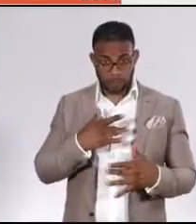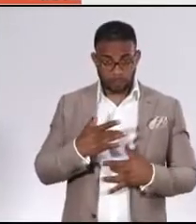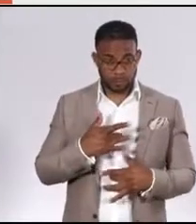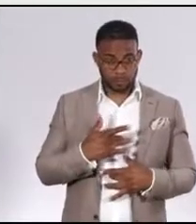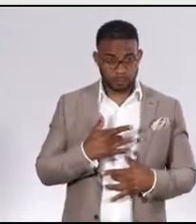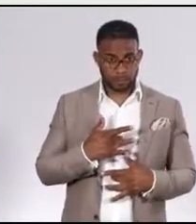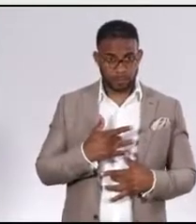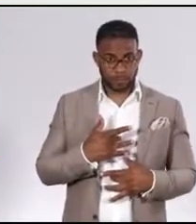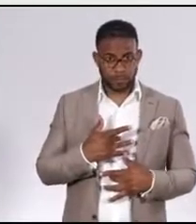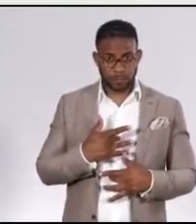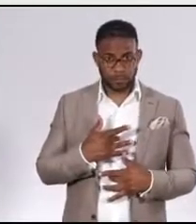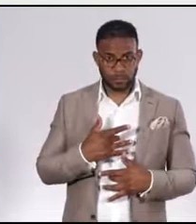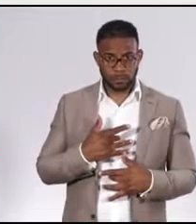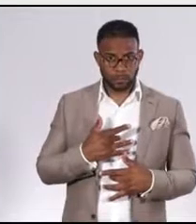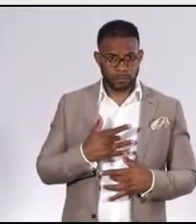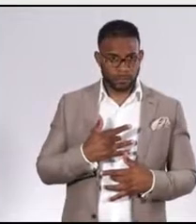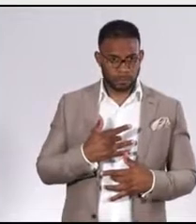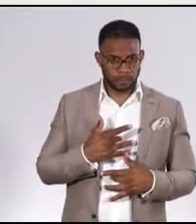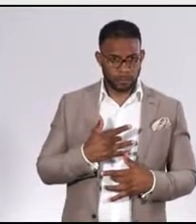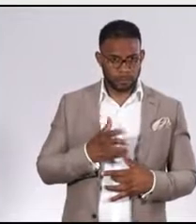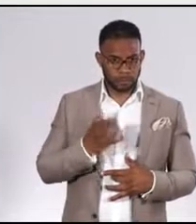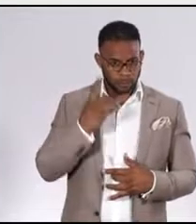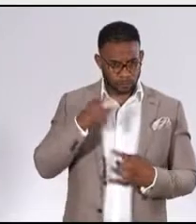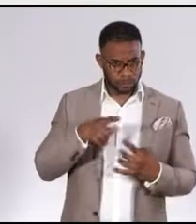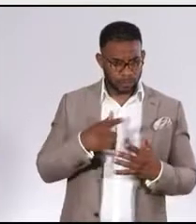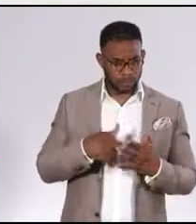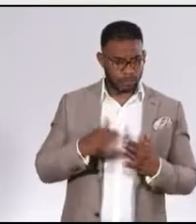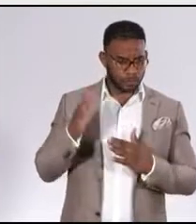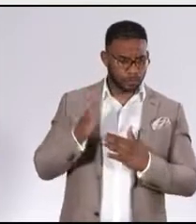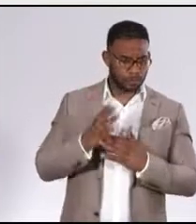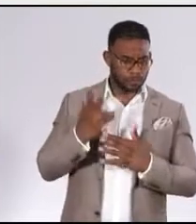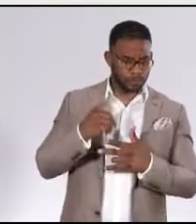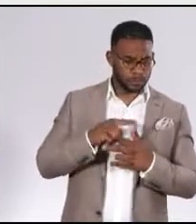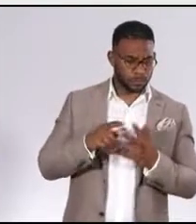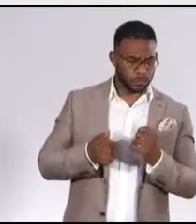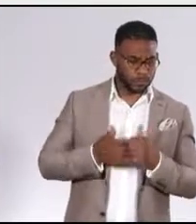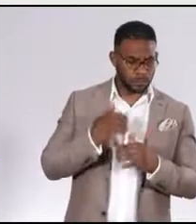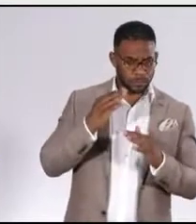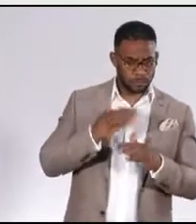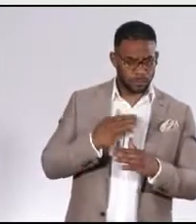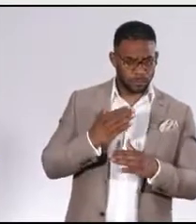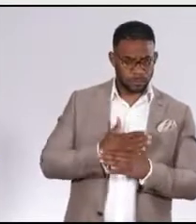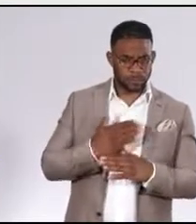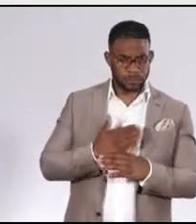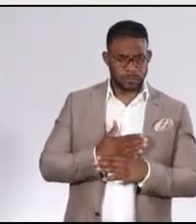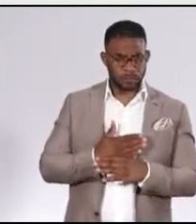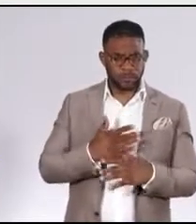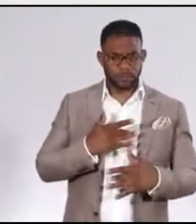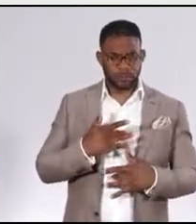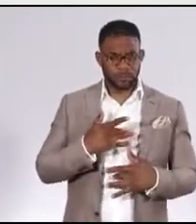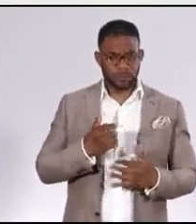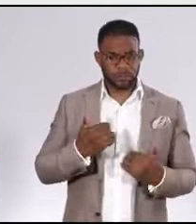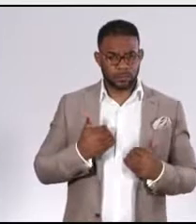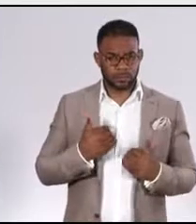so We want here. Now you have to think about what are the top three most troublesome concerns that you have or have had.